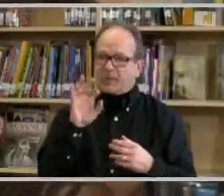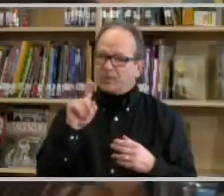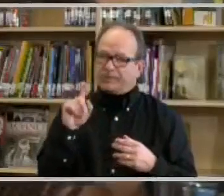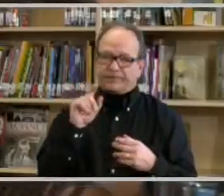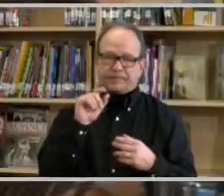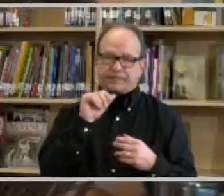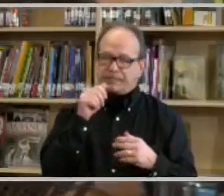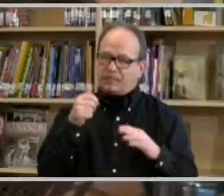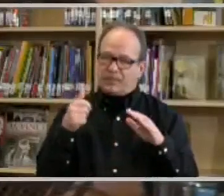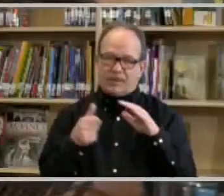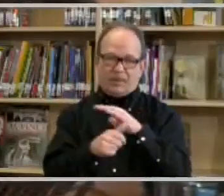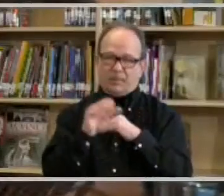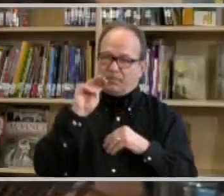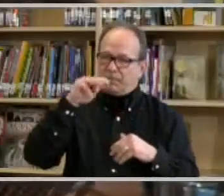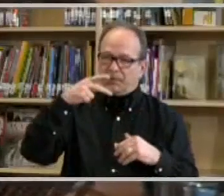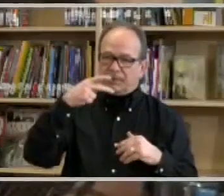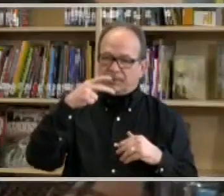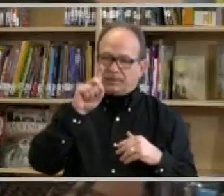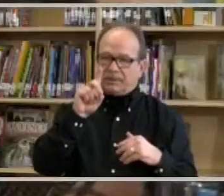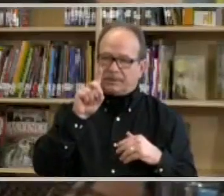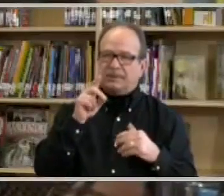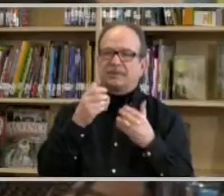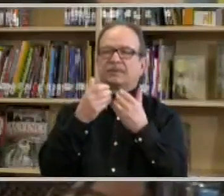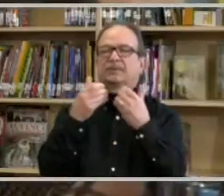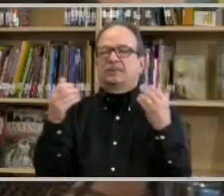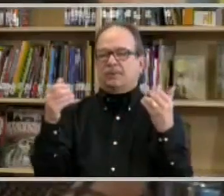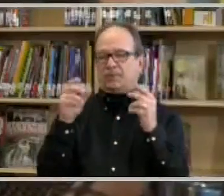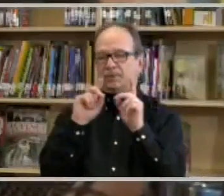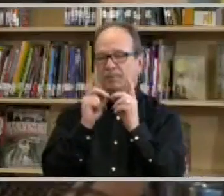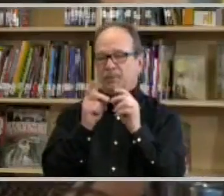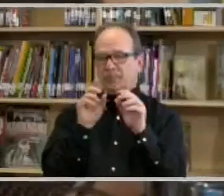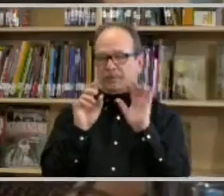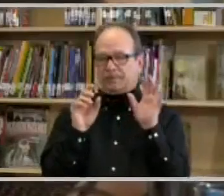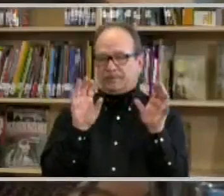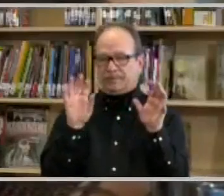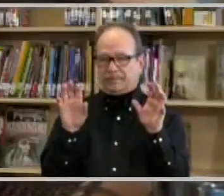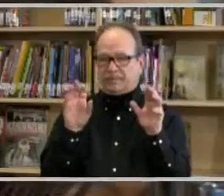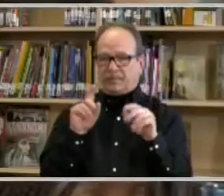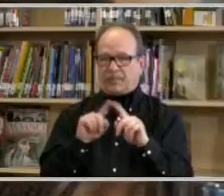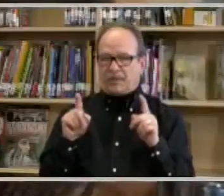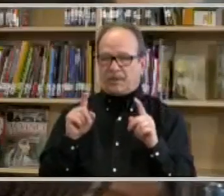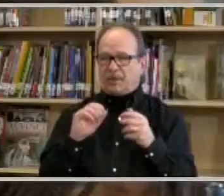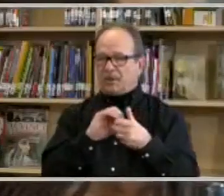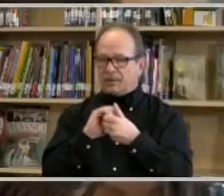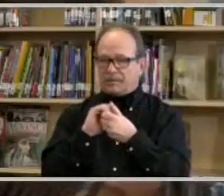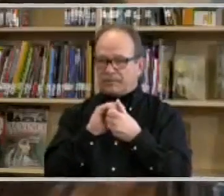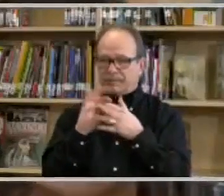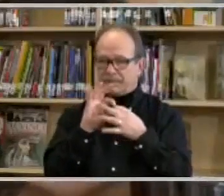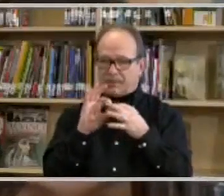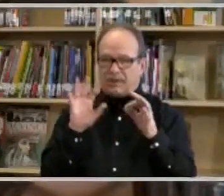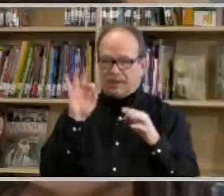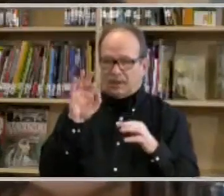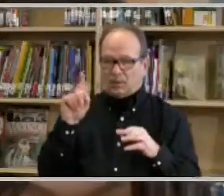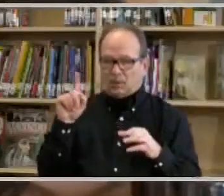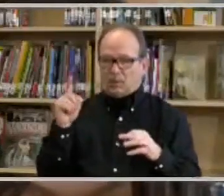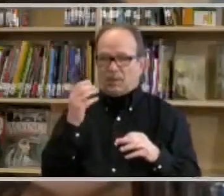AND 9-1-1 IS NOT A PART OF MPD. IT'S A SEPARATE AGENCY, SO BUT